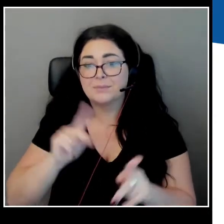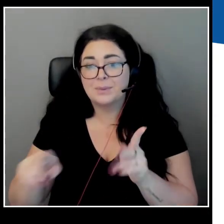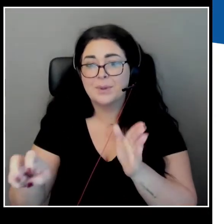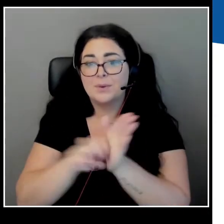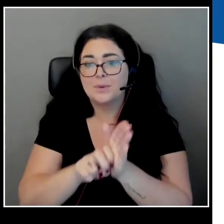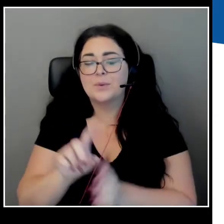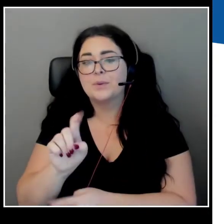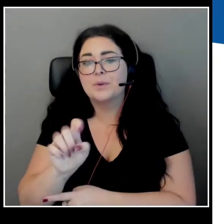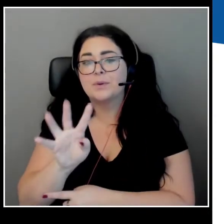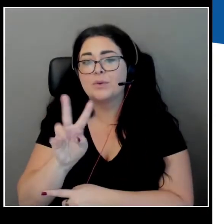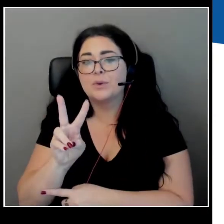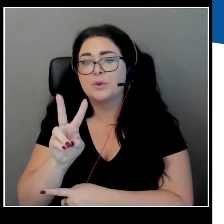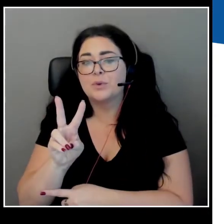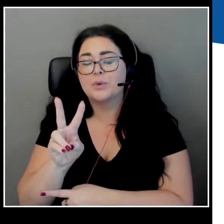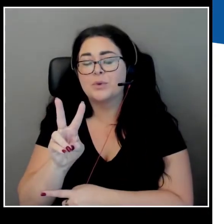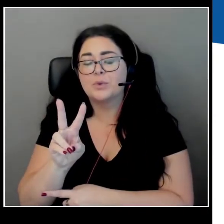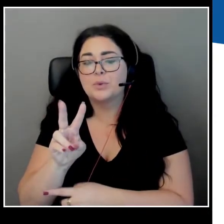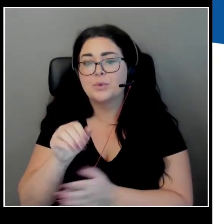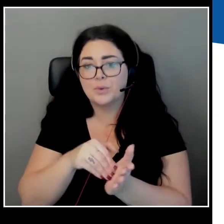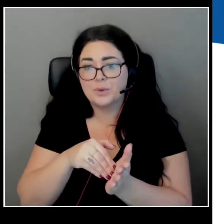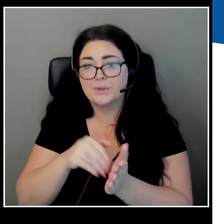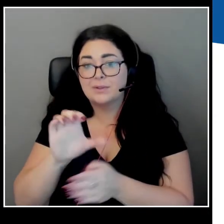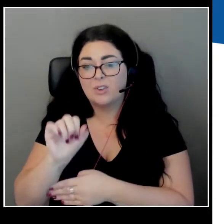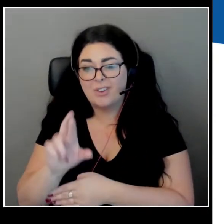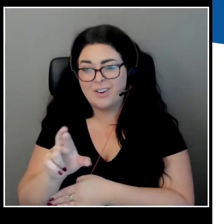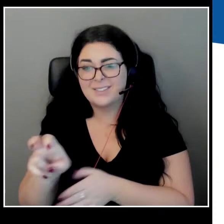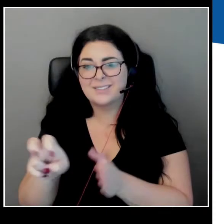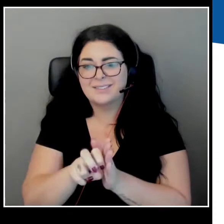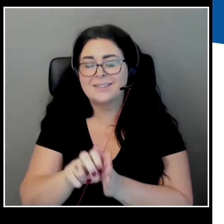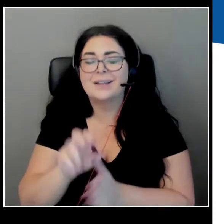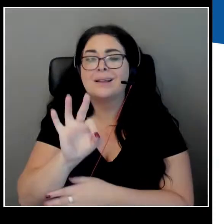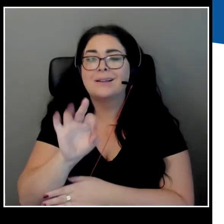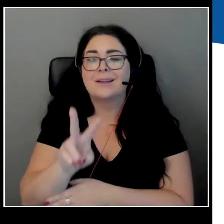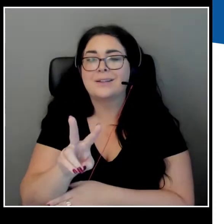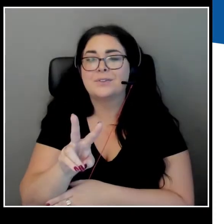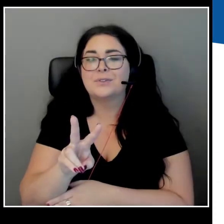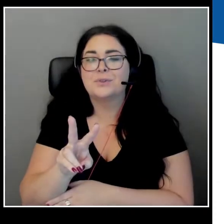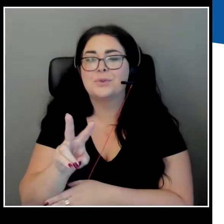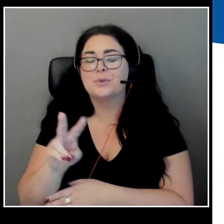passenger vehicles and 92,000 commercial vehicles.